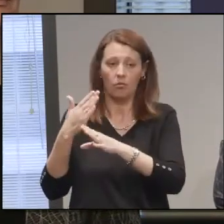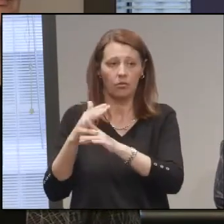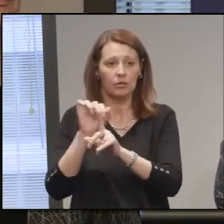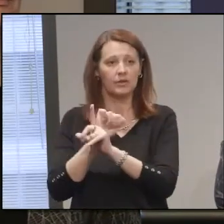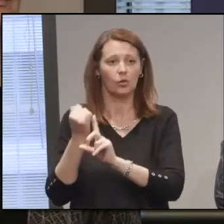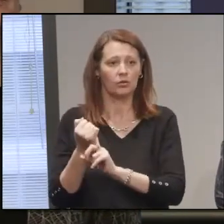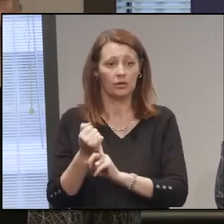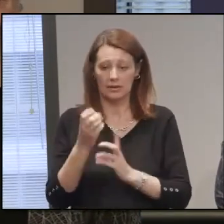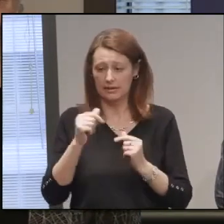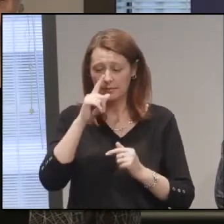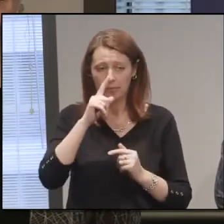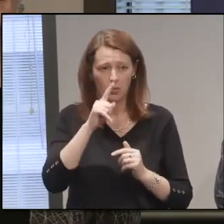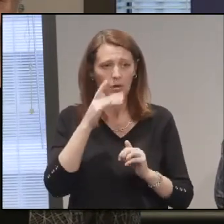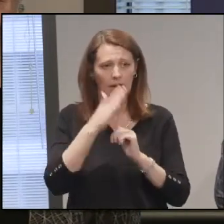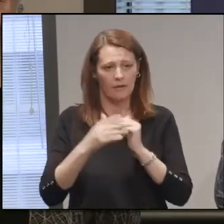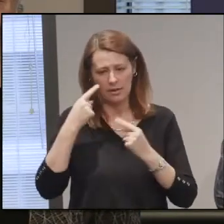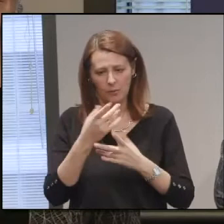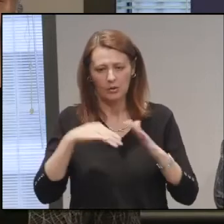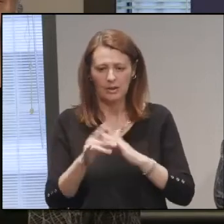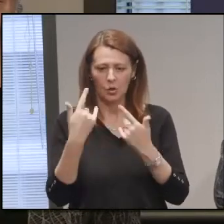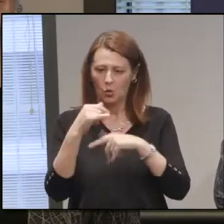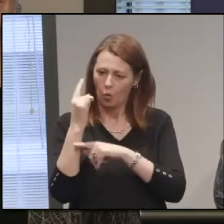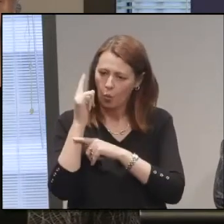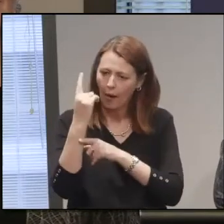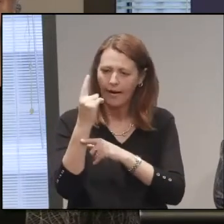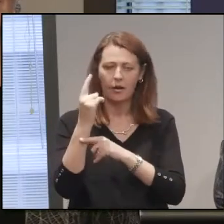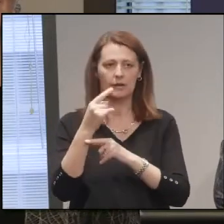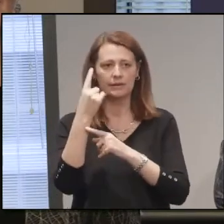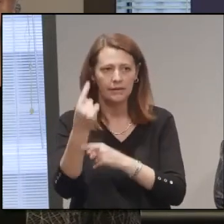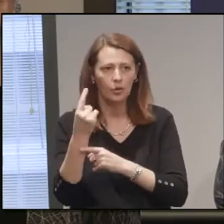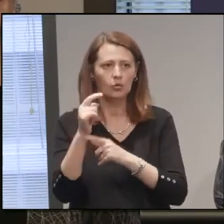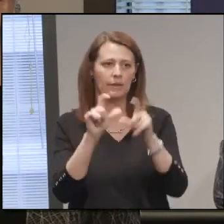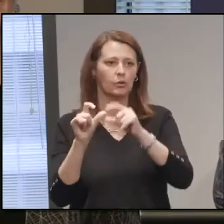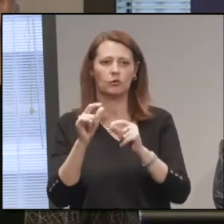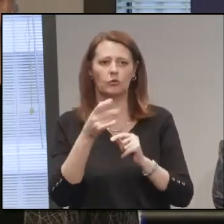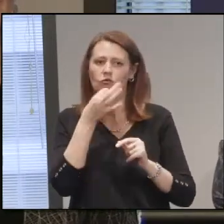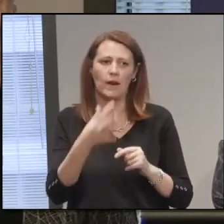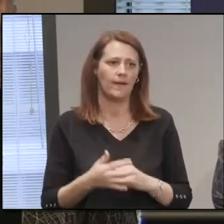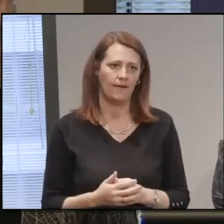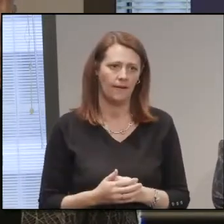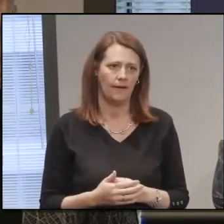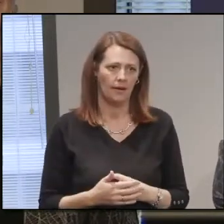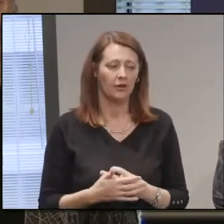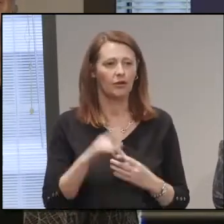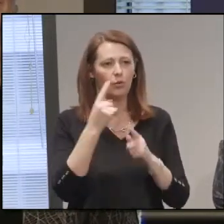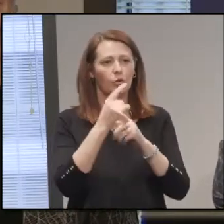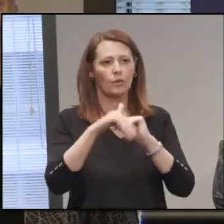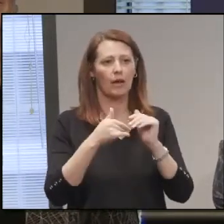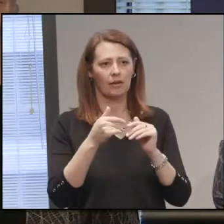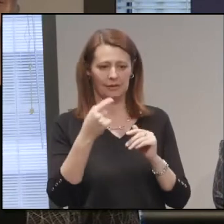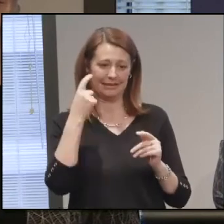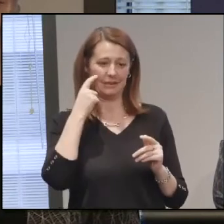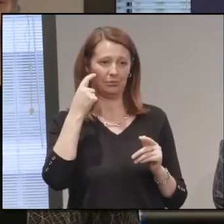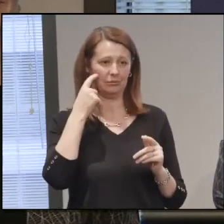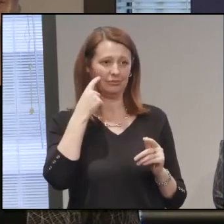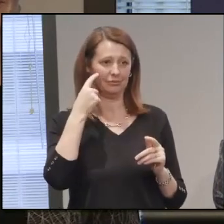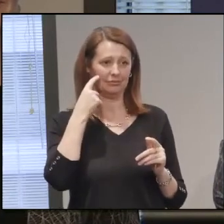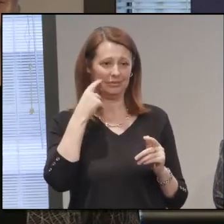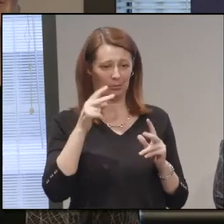never exposed to a single chemical, and so what we talk about is a simplistic view in a way, but we